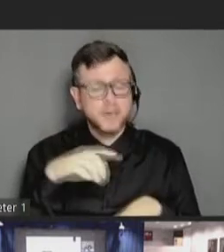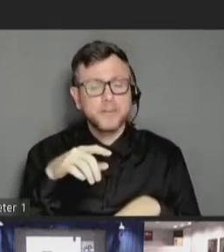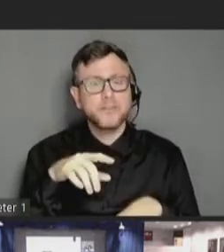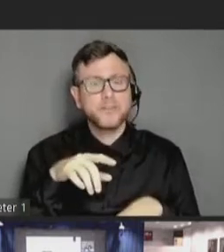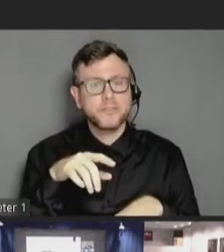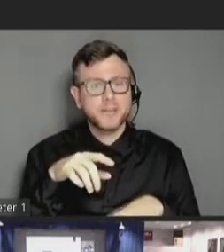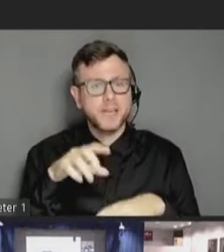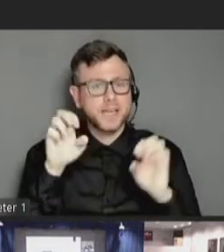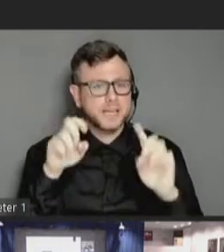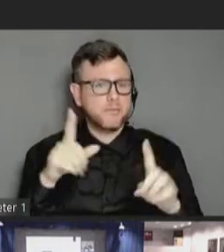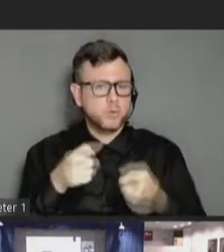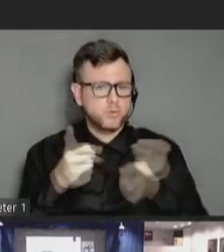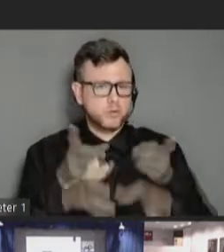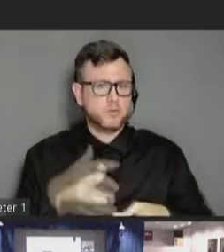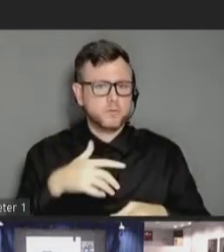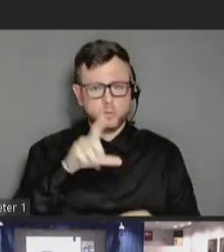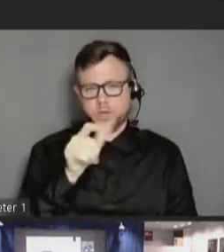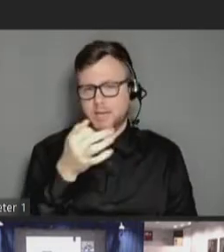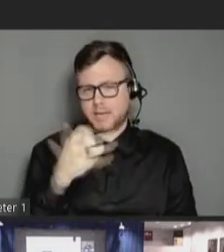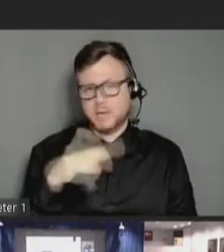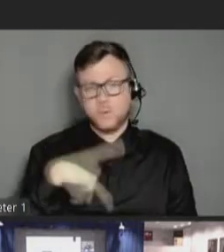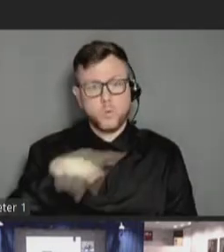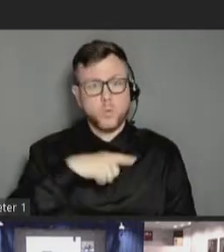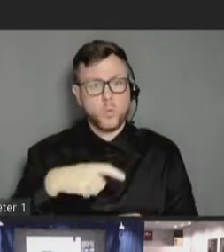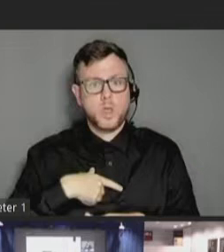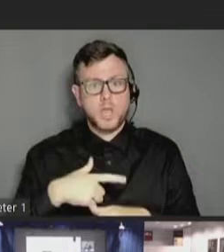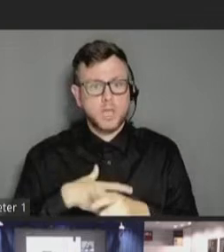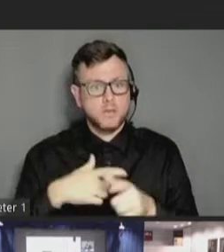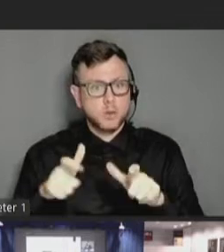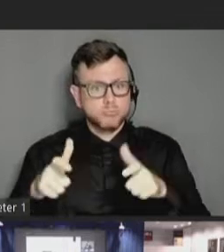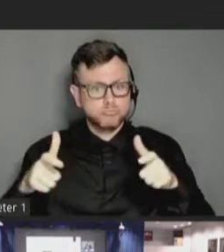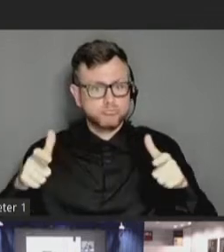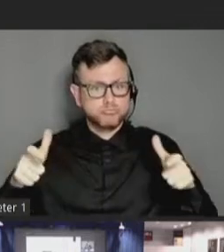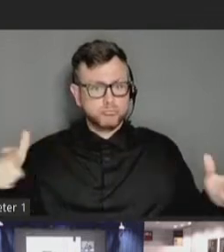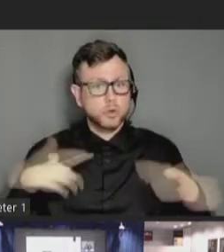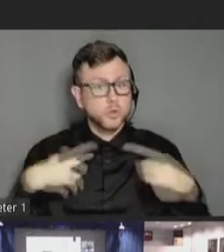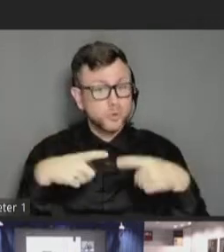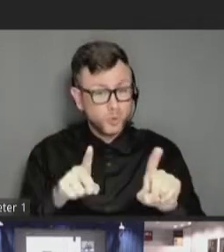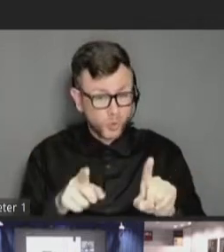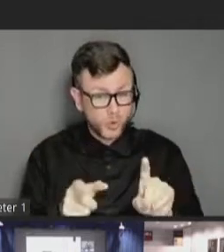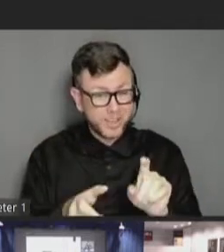what that means is we've largely grown up in the midst of the COVID-19 pandemic.